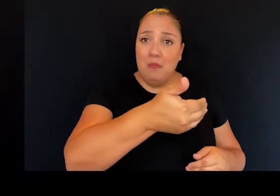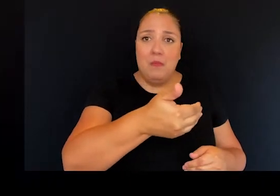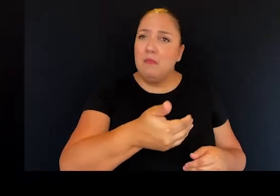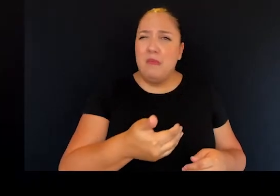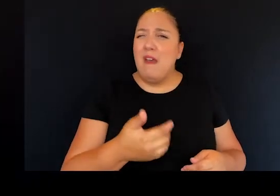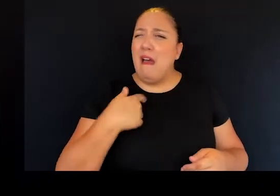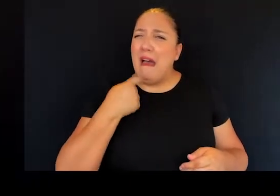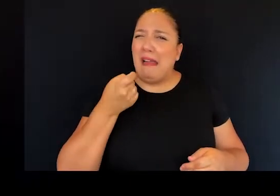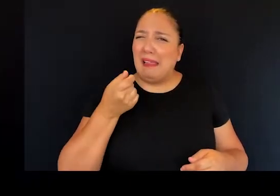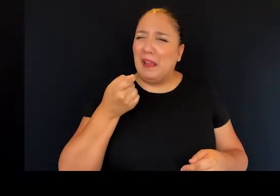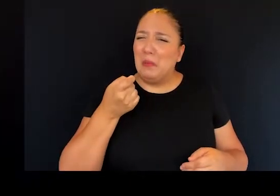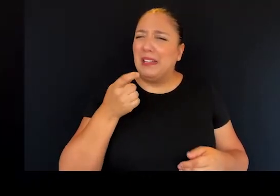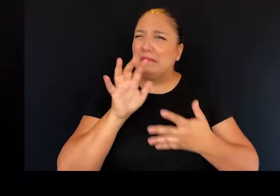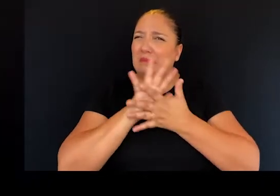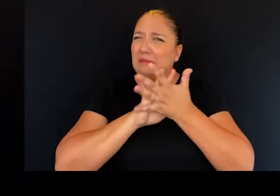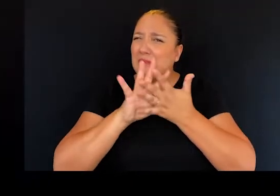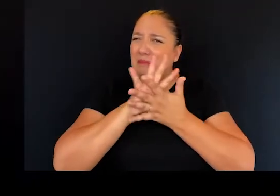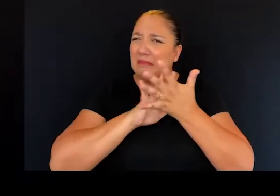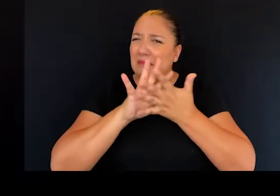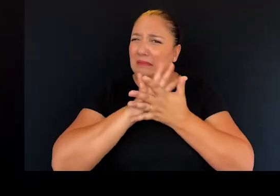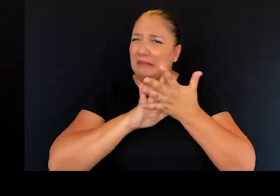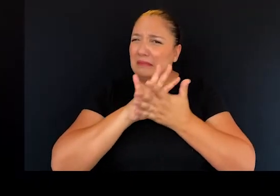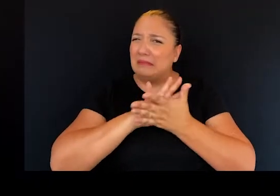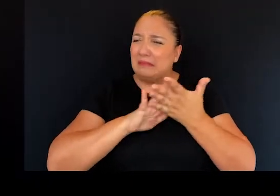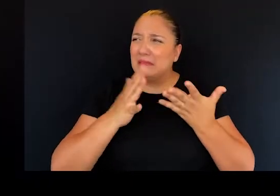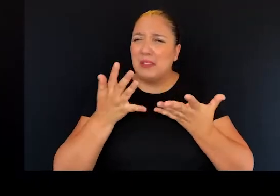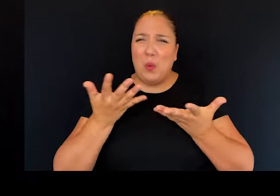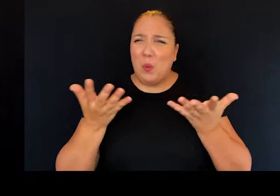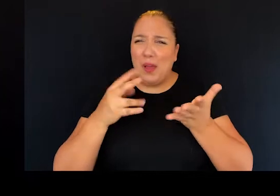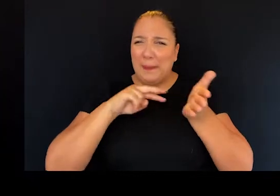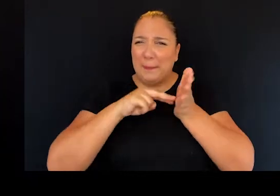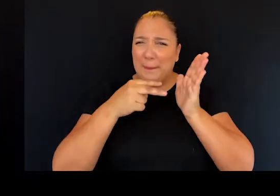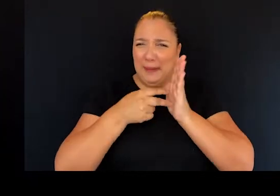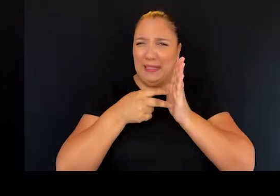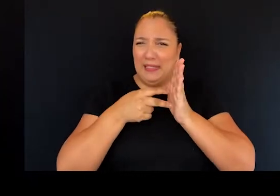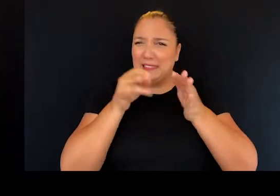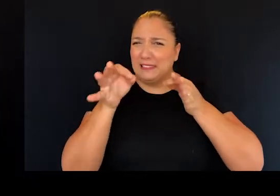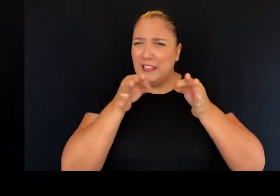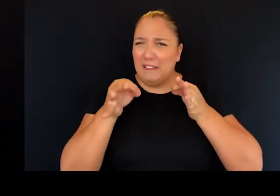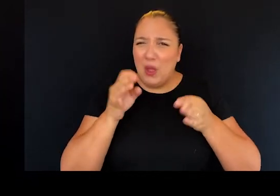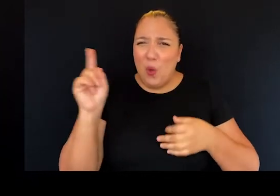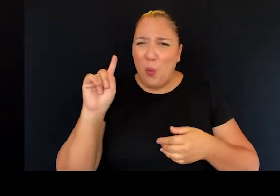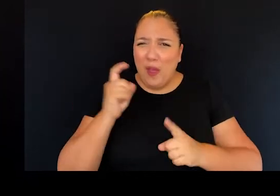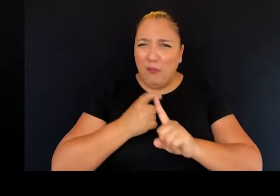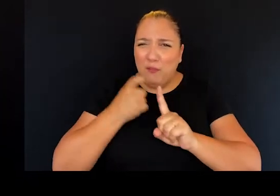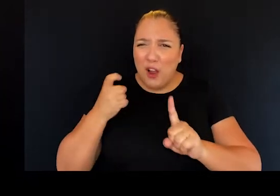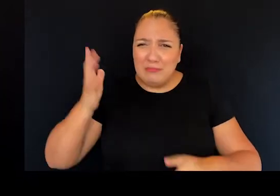I didn't fully understand personally the definition of "spaz" or at least where it came from,